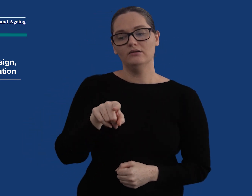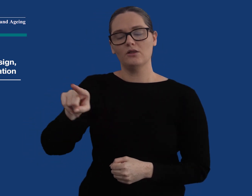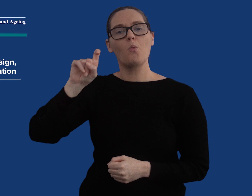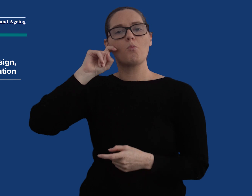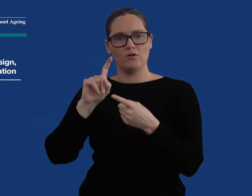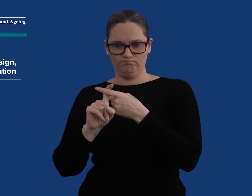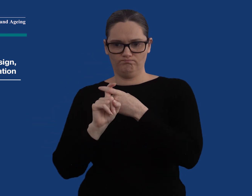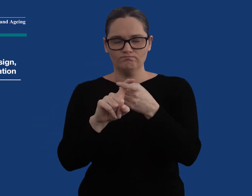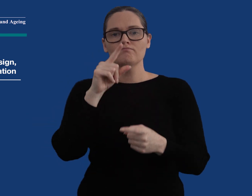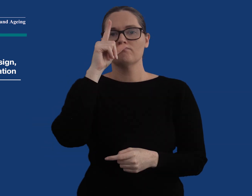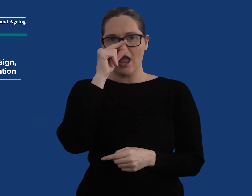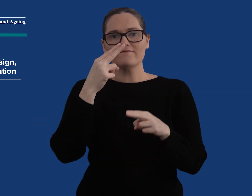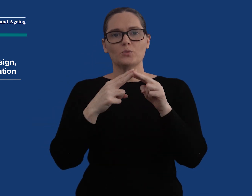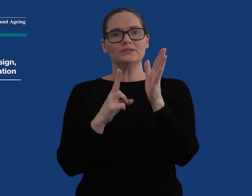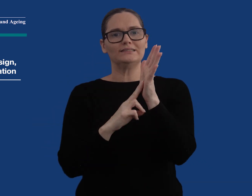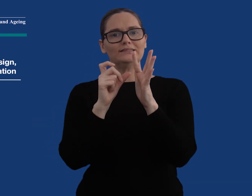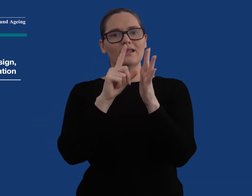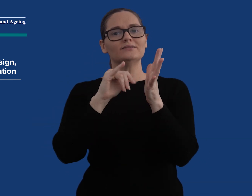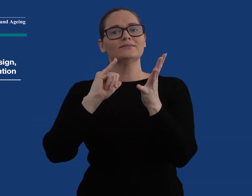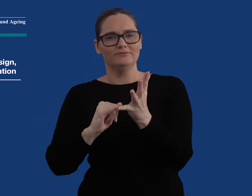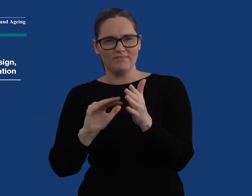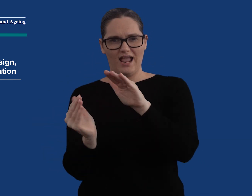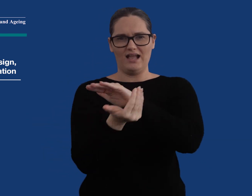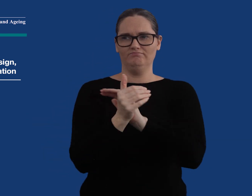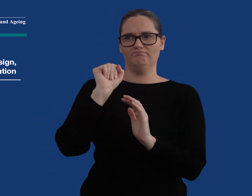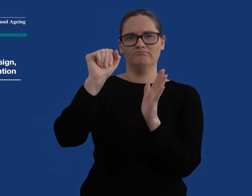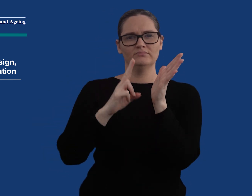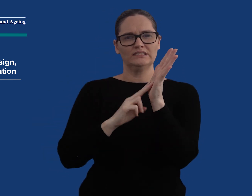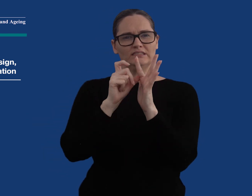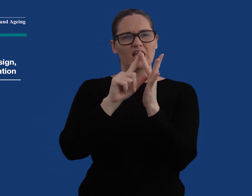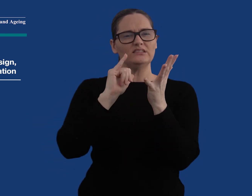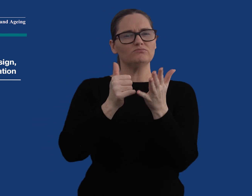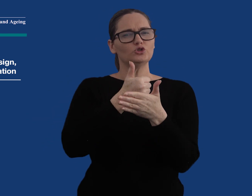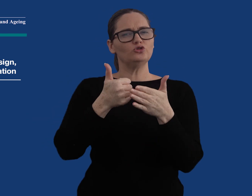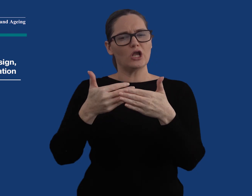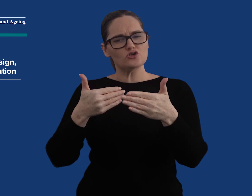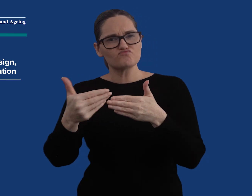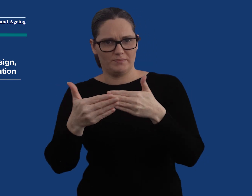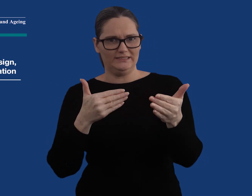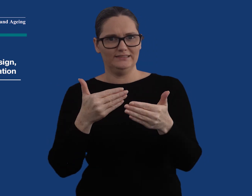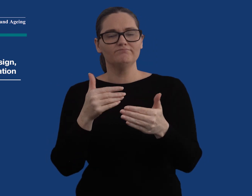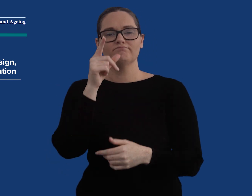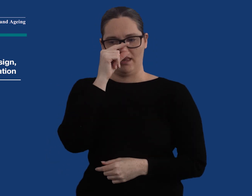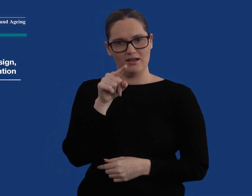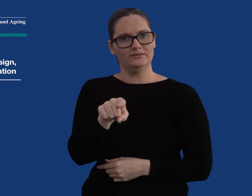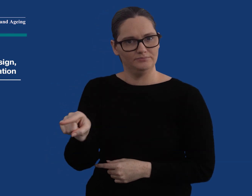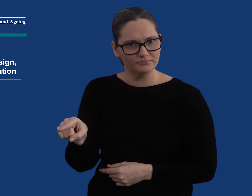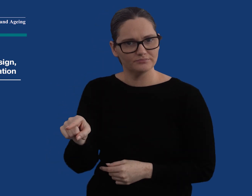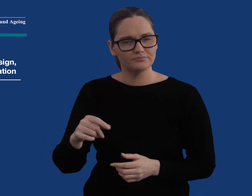will continue to be eligible for the National Disability Insurance Scheme (NDIS) subject to usual NDIS arrangements.